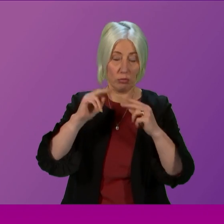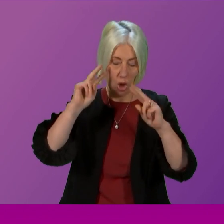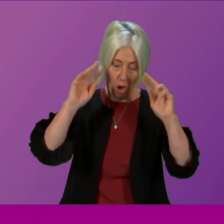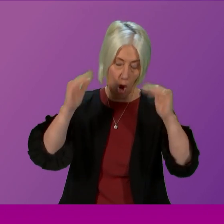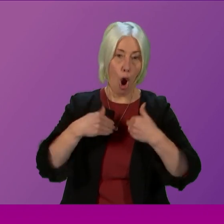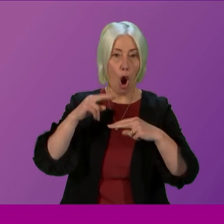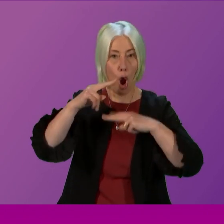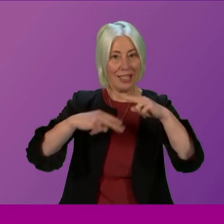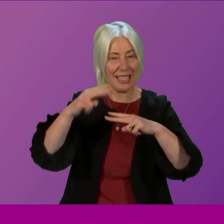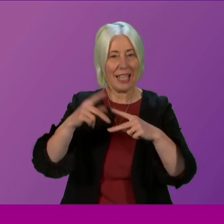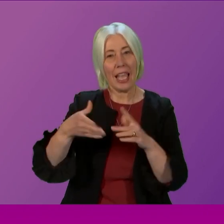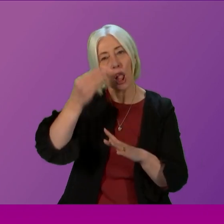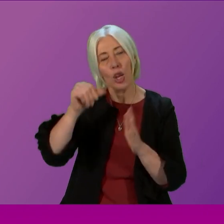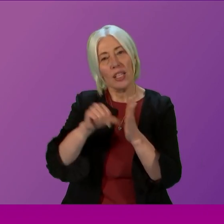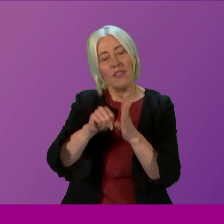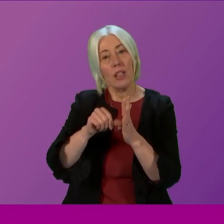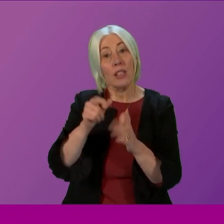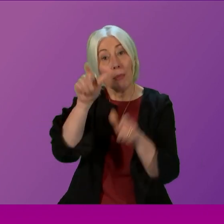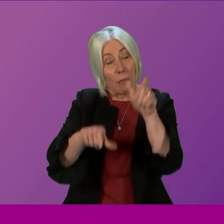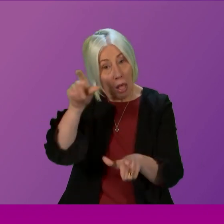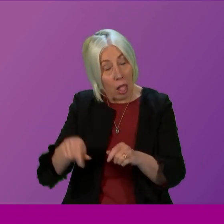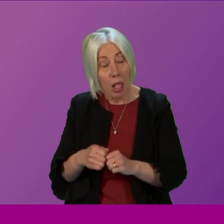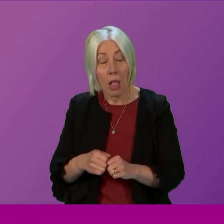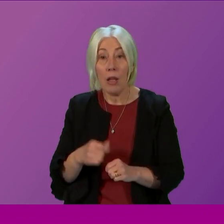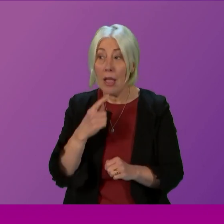Does the First Minister agree that, although we already have sound policies and strategies